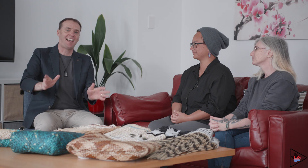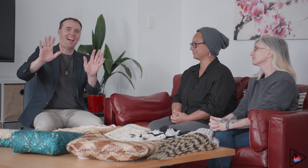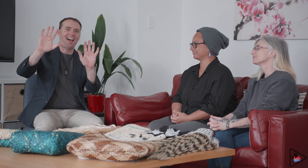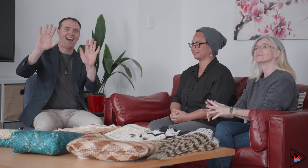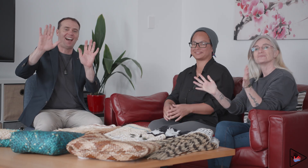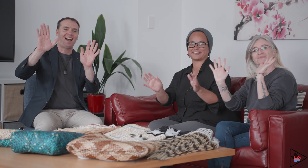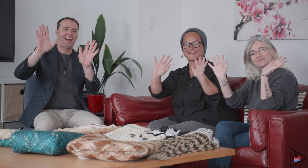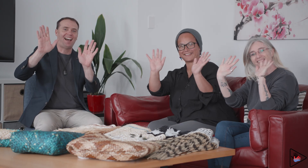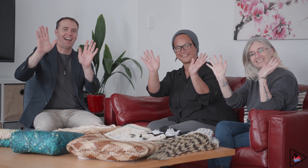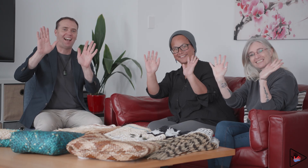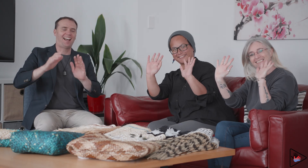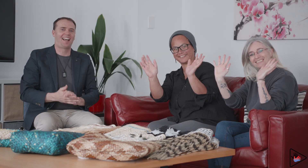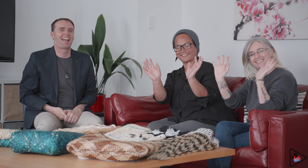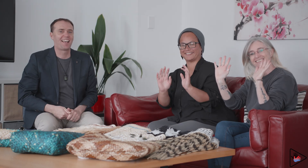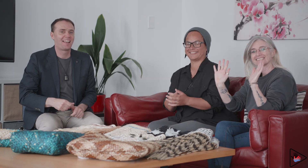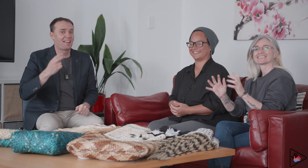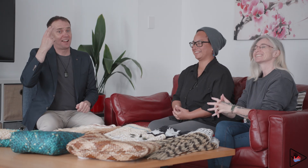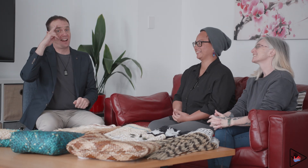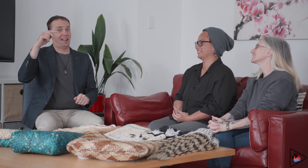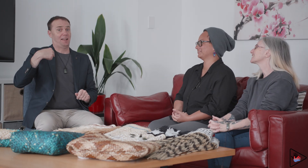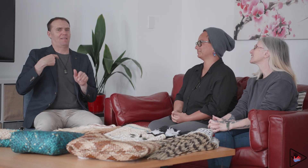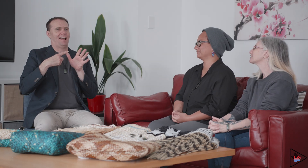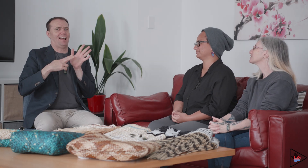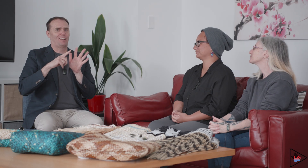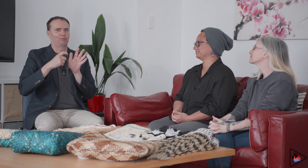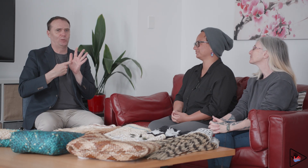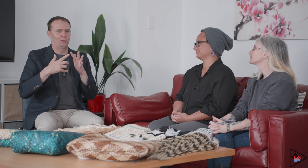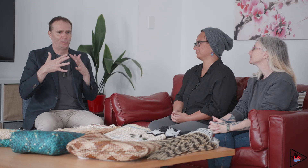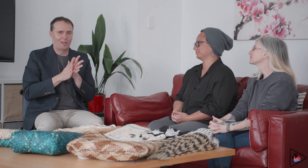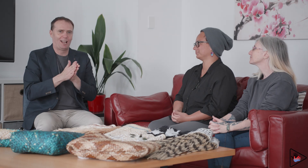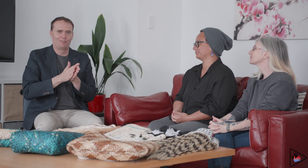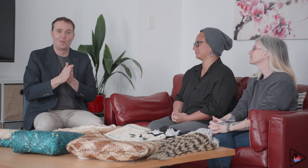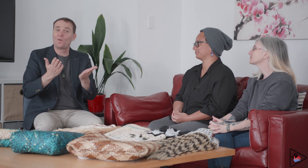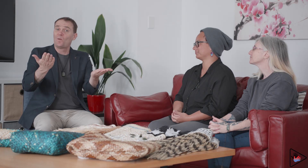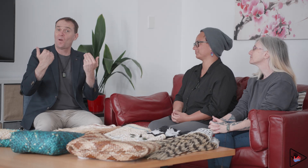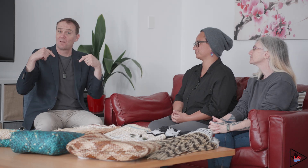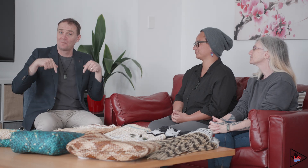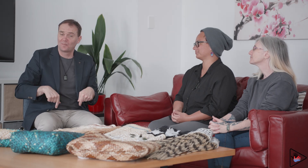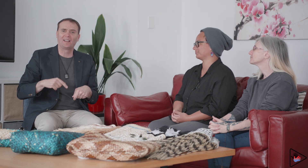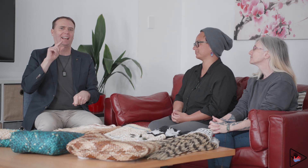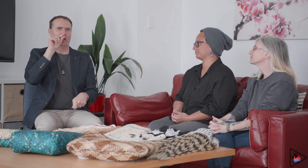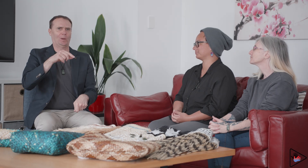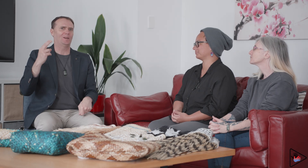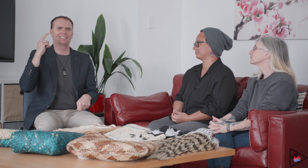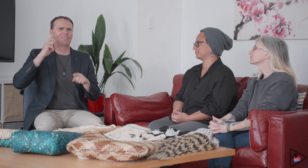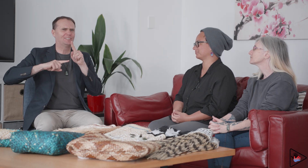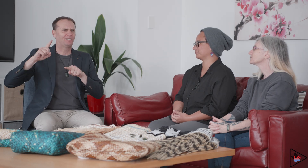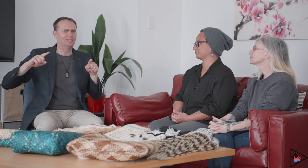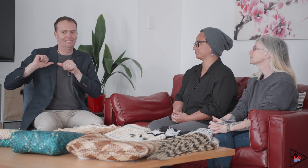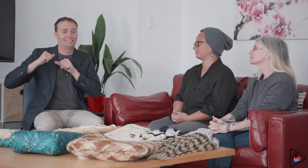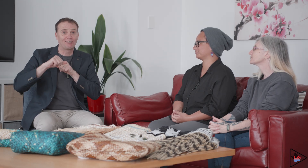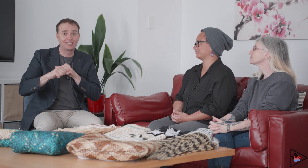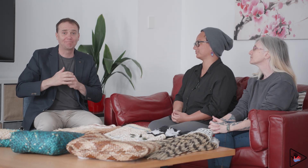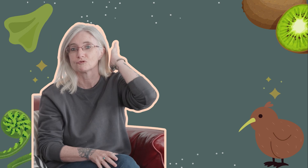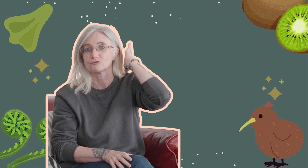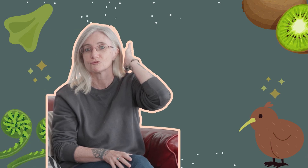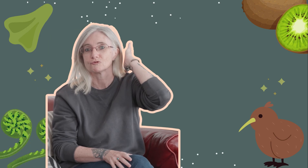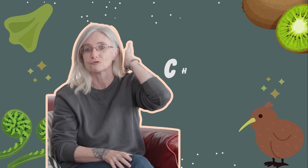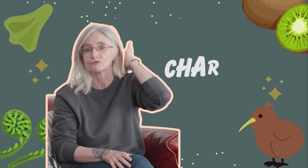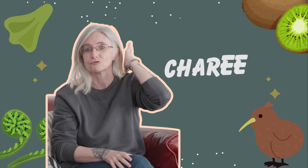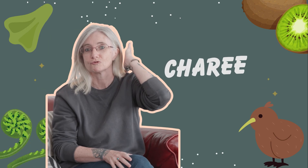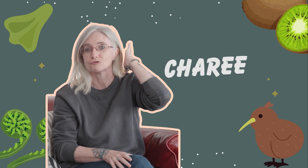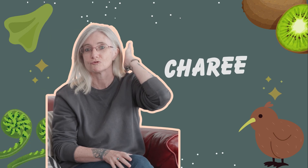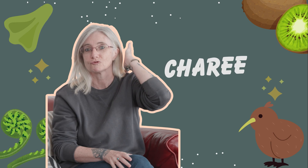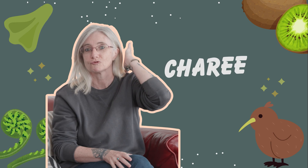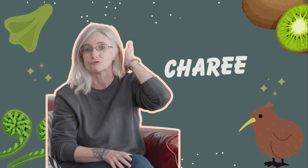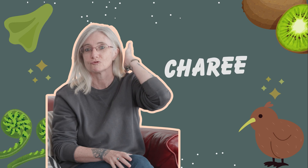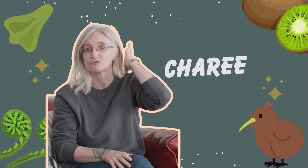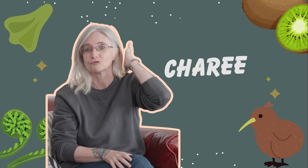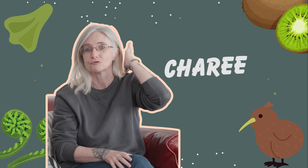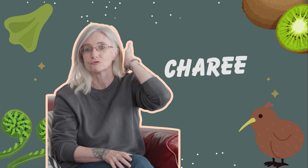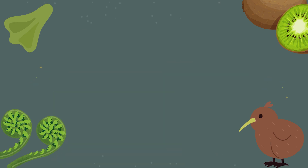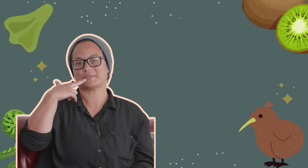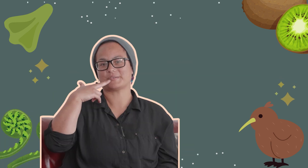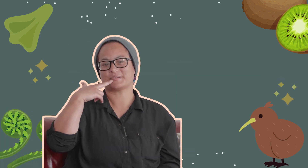Hello everybody. My name is Andrew and welcome to the Deaf Kiwi Diversity series.